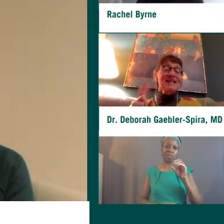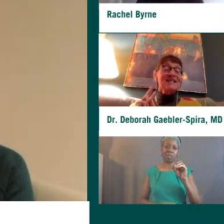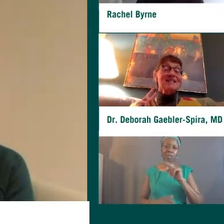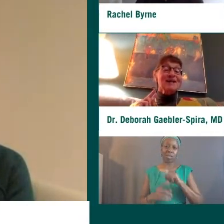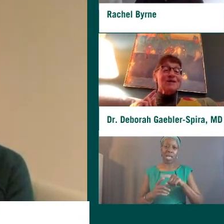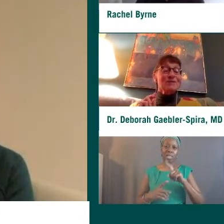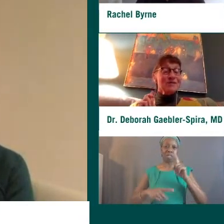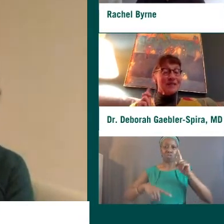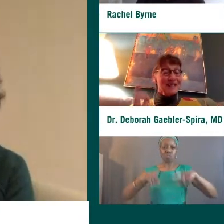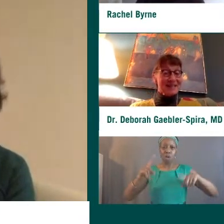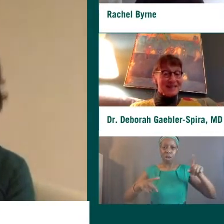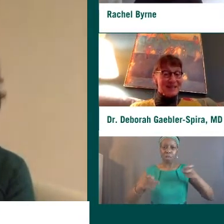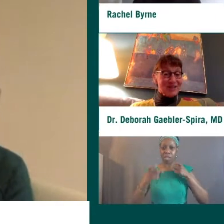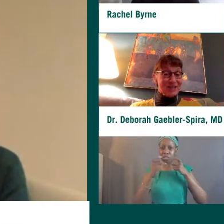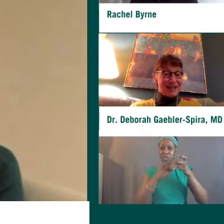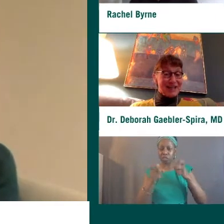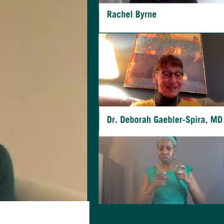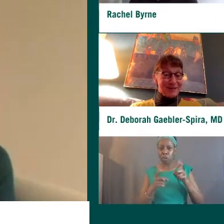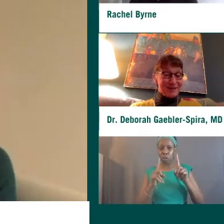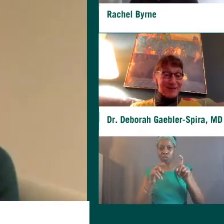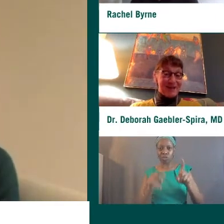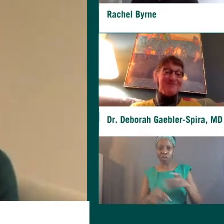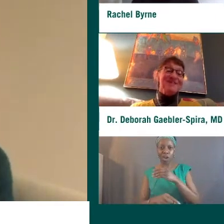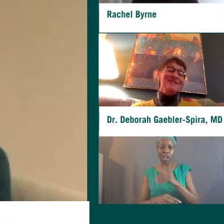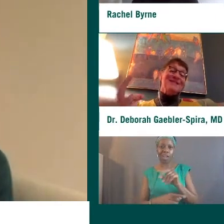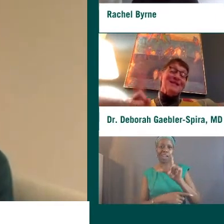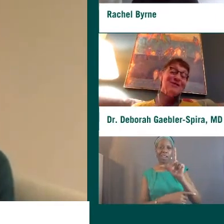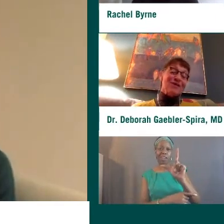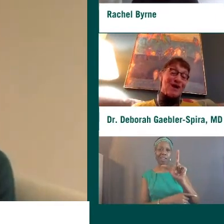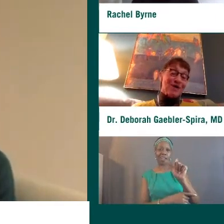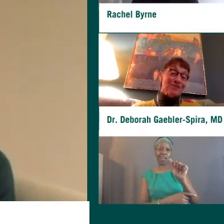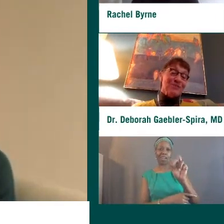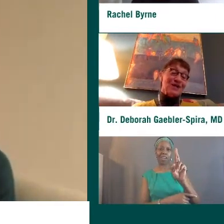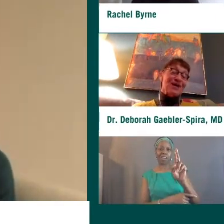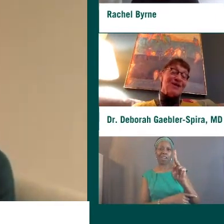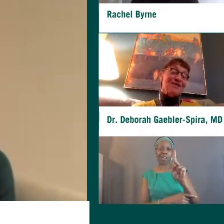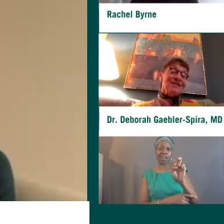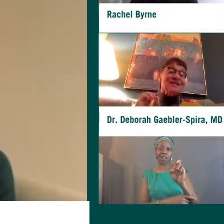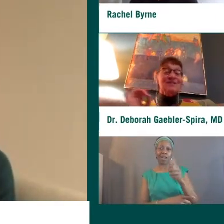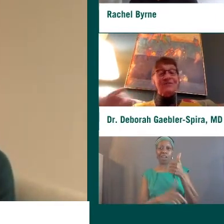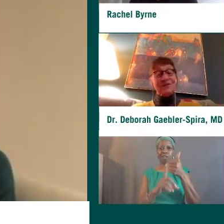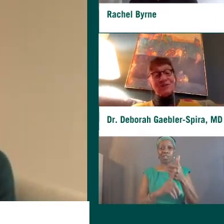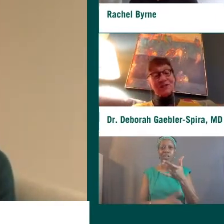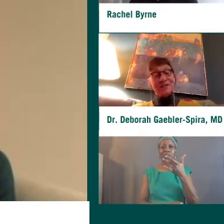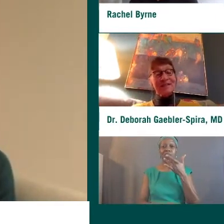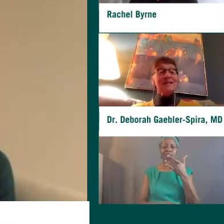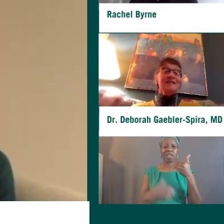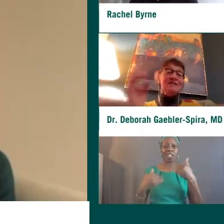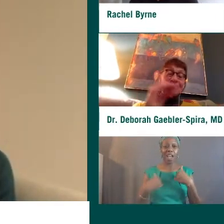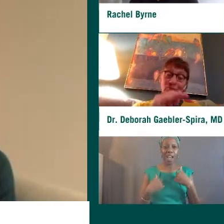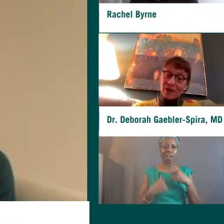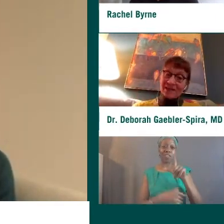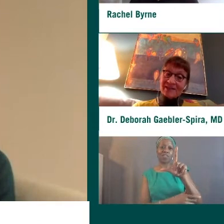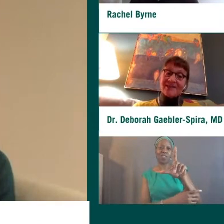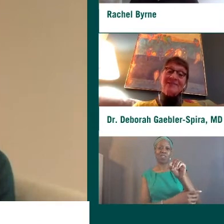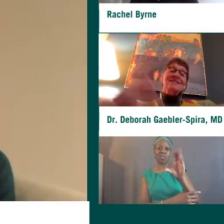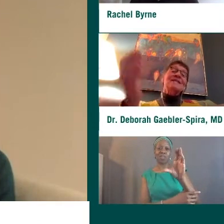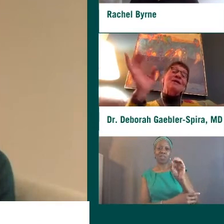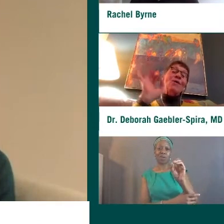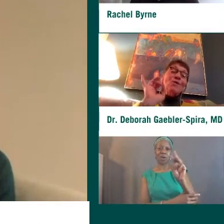And Larke was lucky that she got the Lokomat because the other arms are conventional wait-list